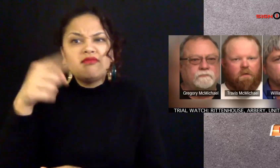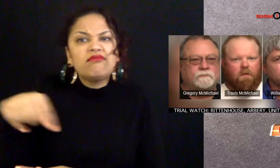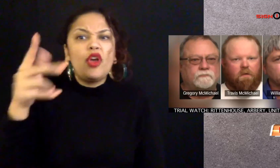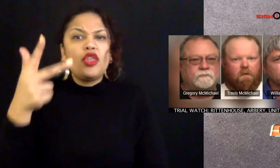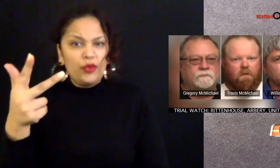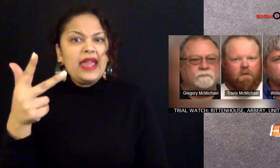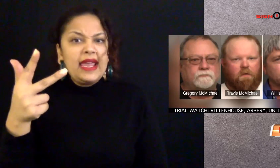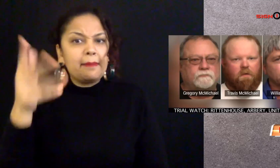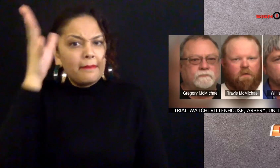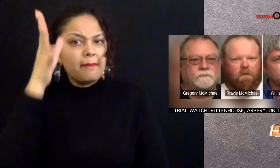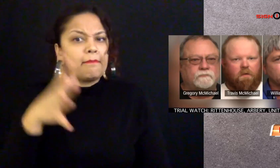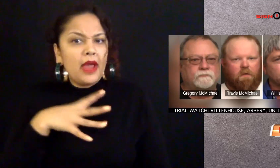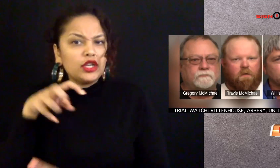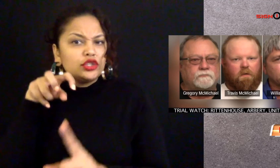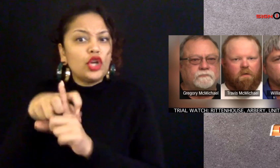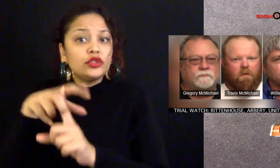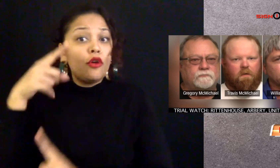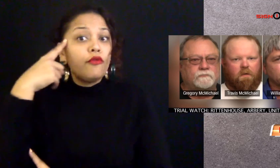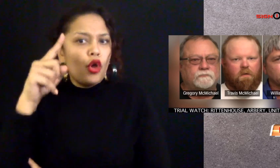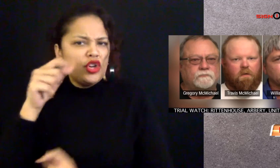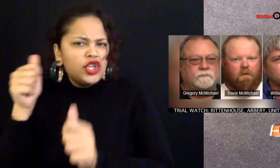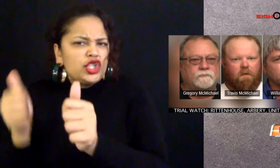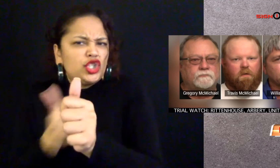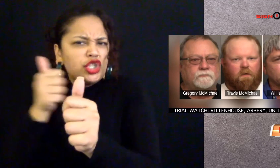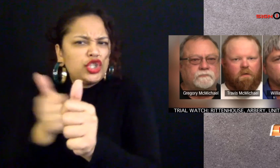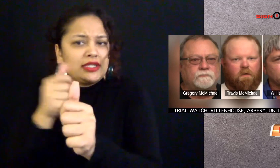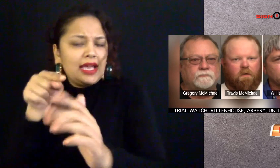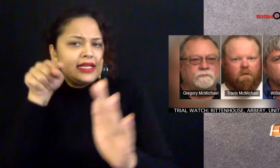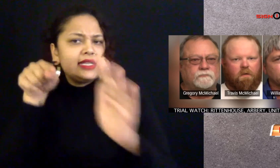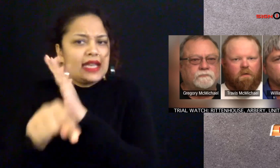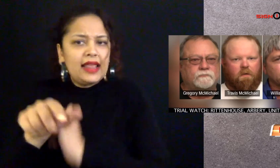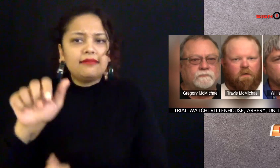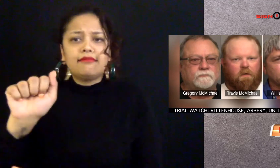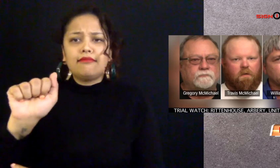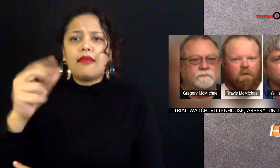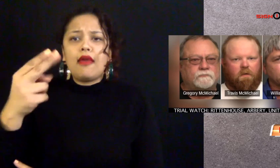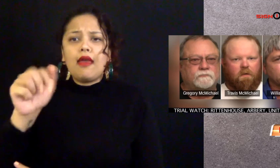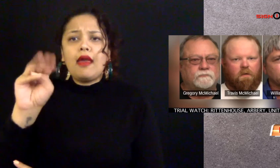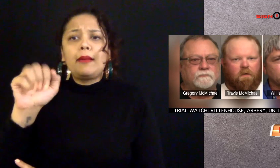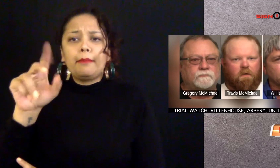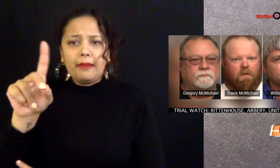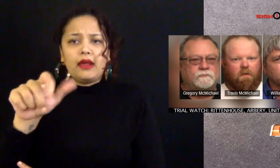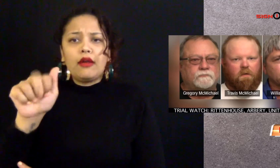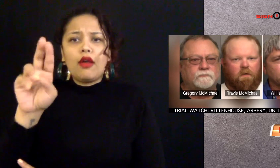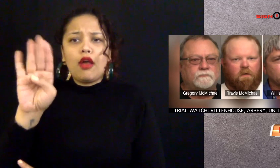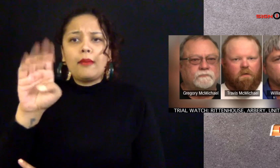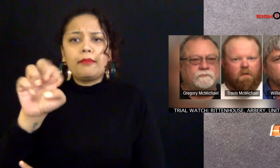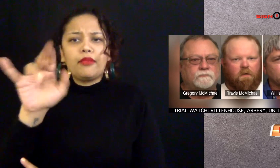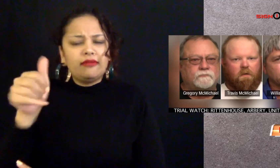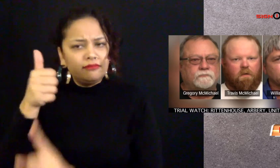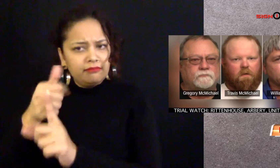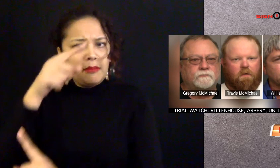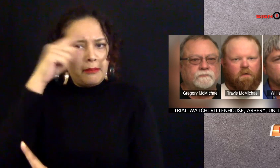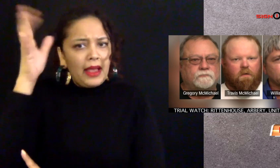in Georgia the defense has begun its case in the trial of three white men charged with